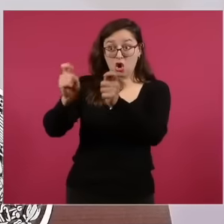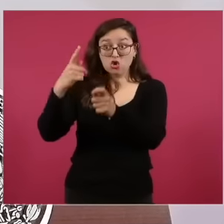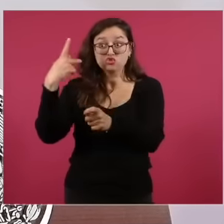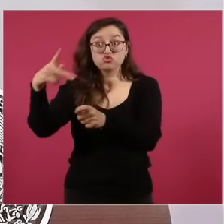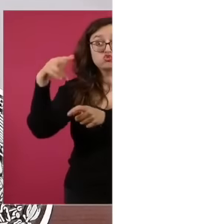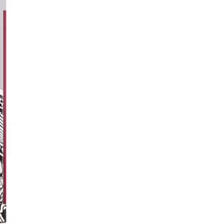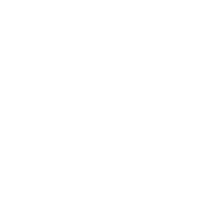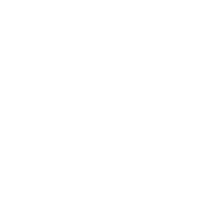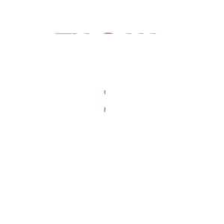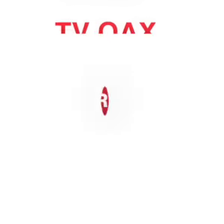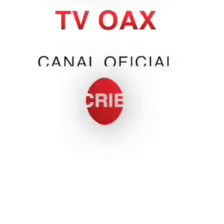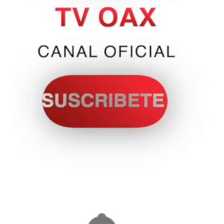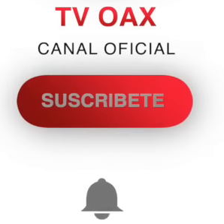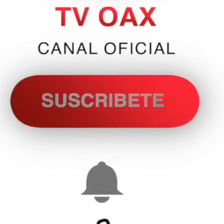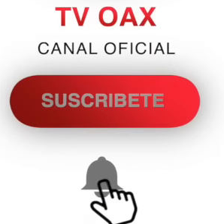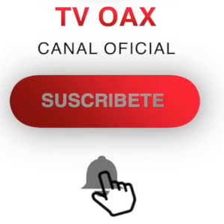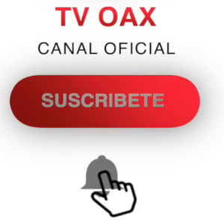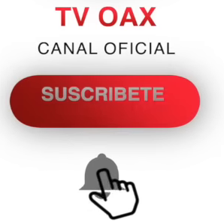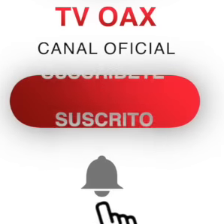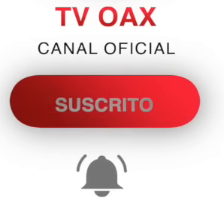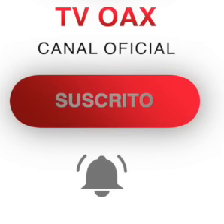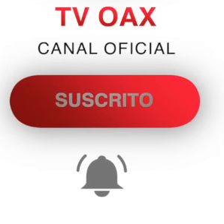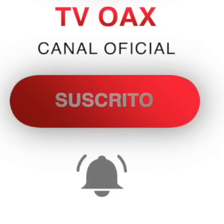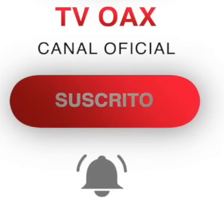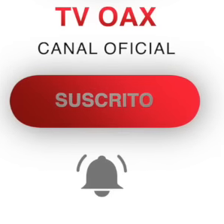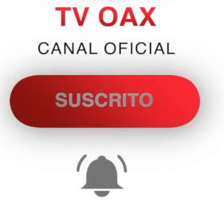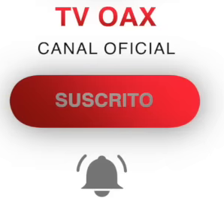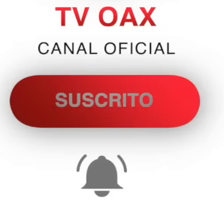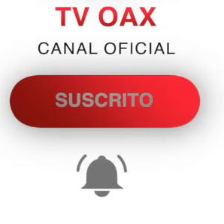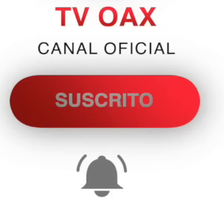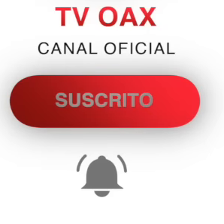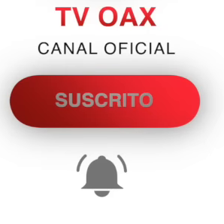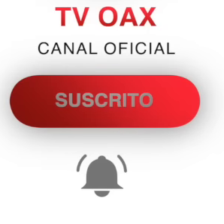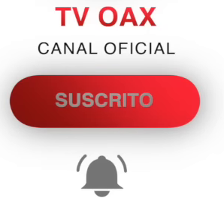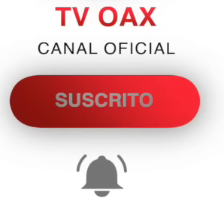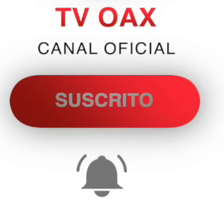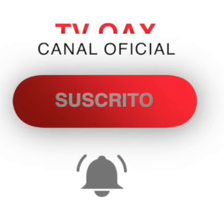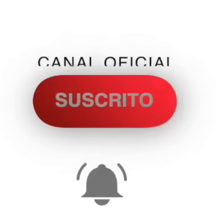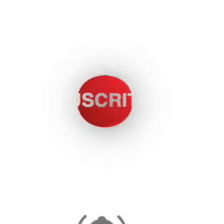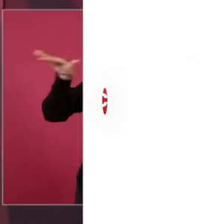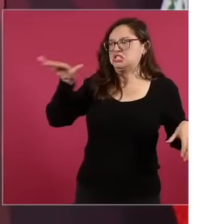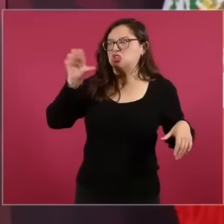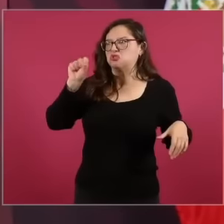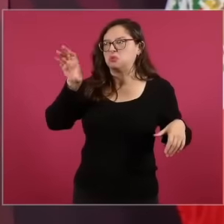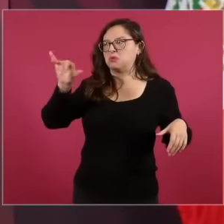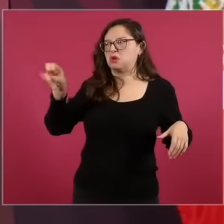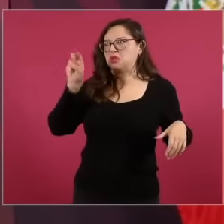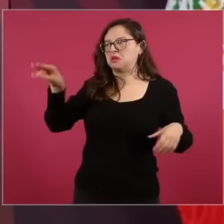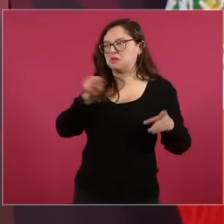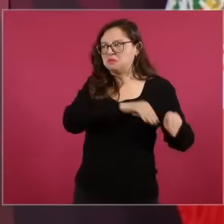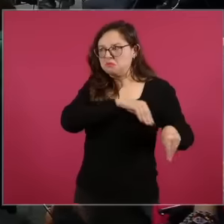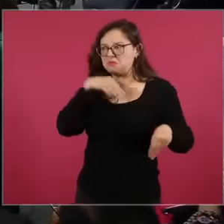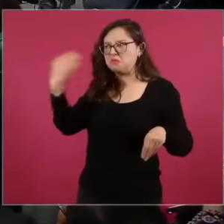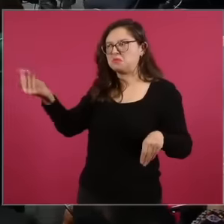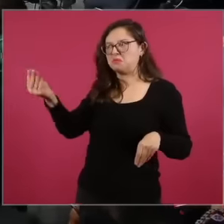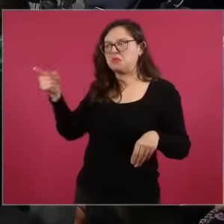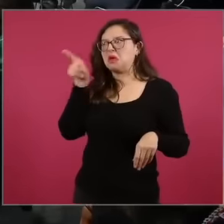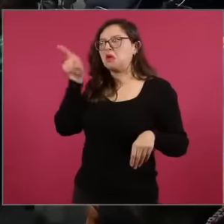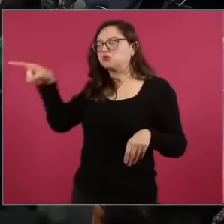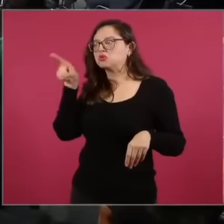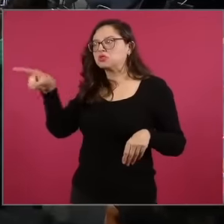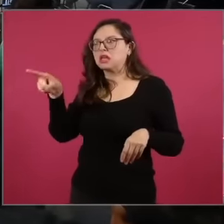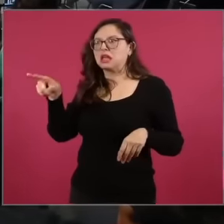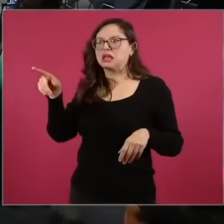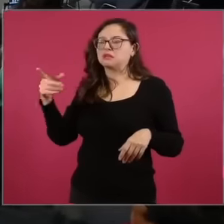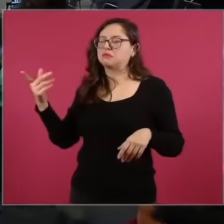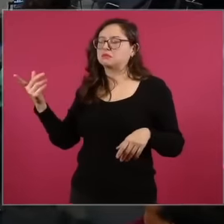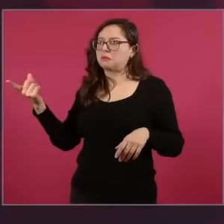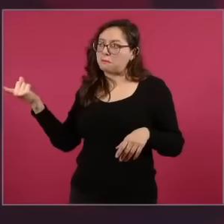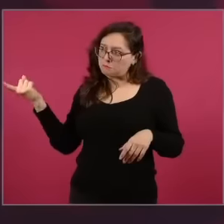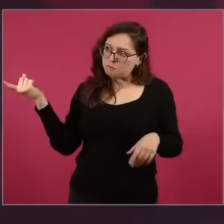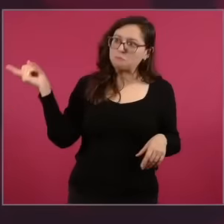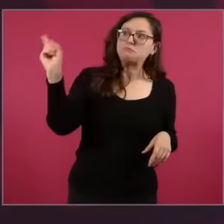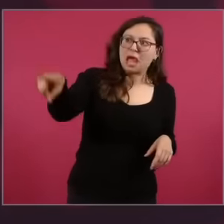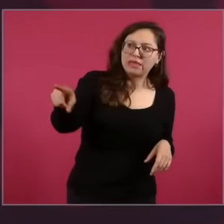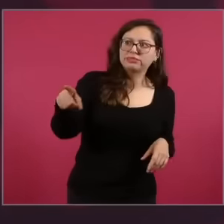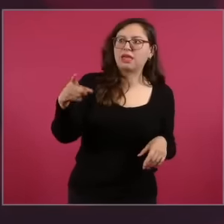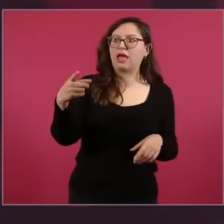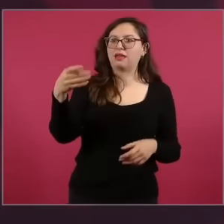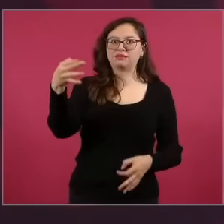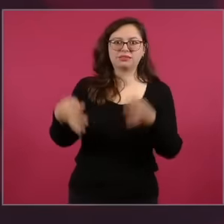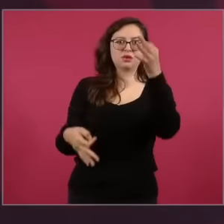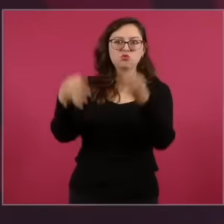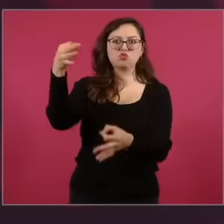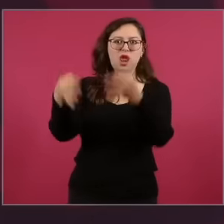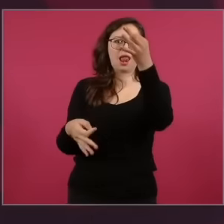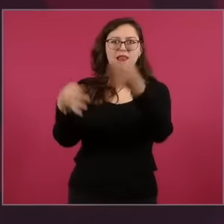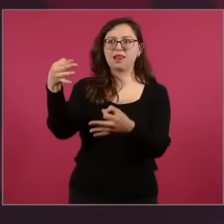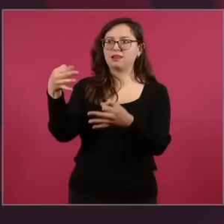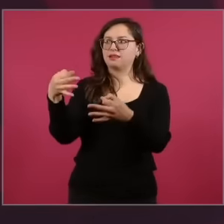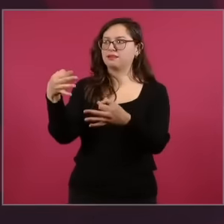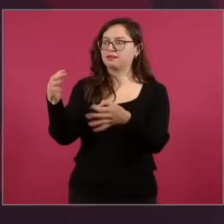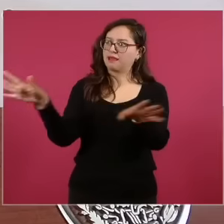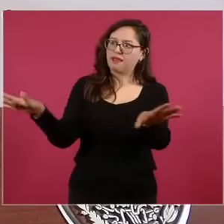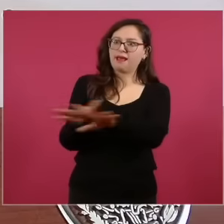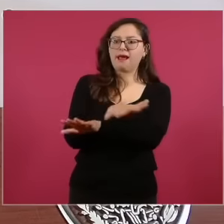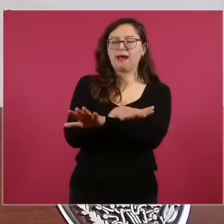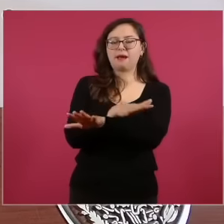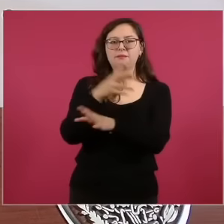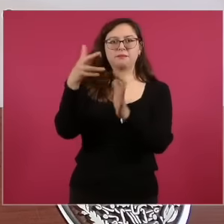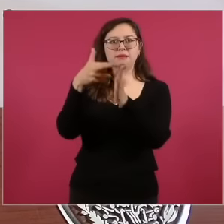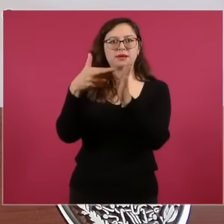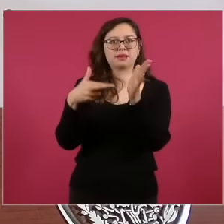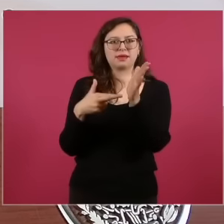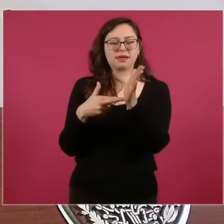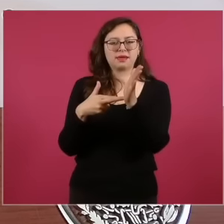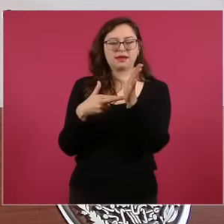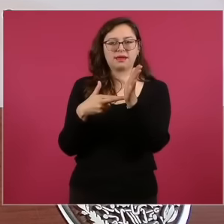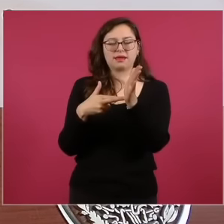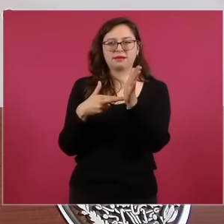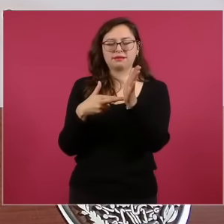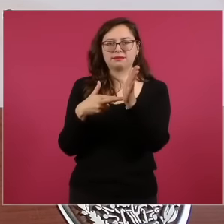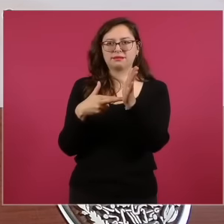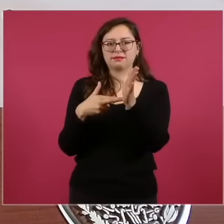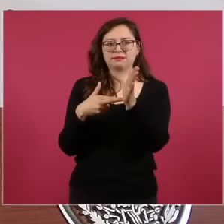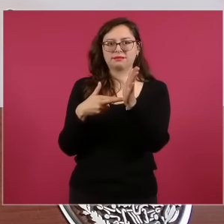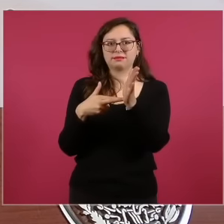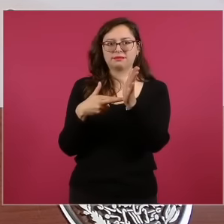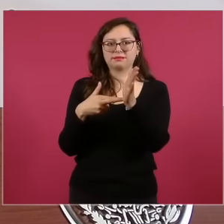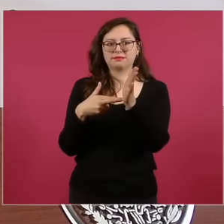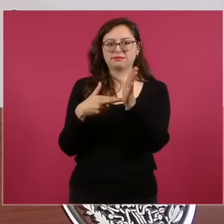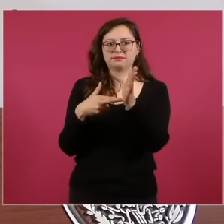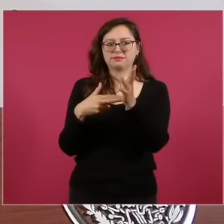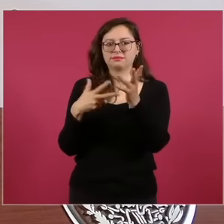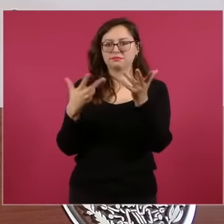intervene and resolve or recommend how to define the representation or distribution of